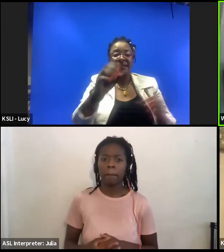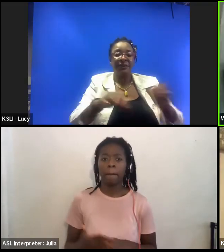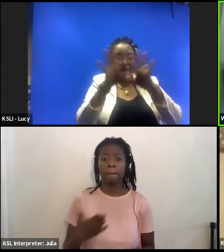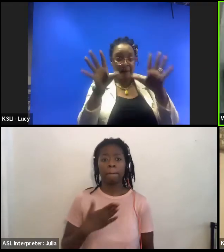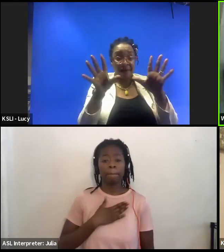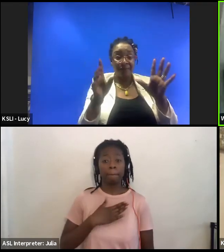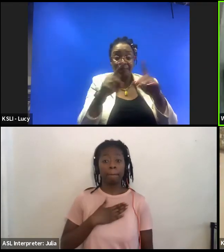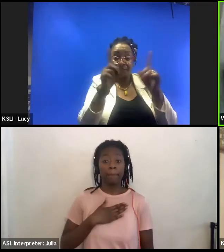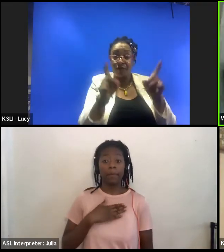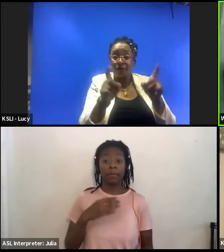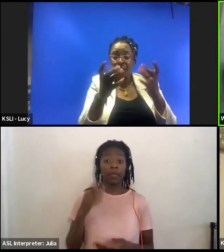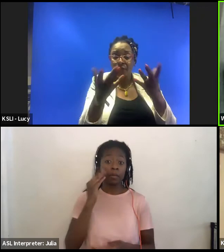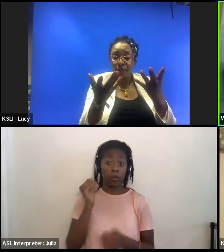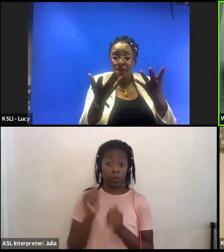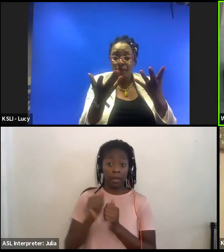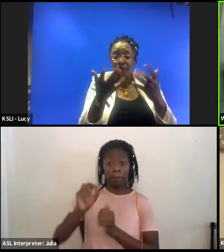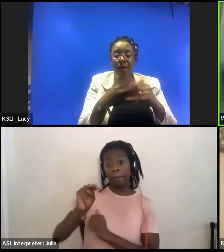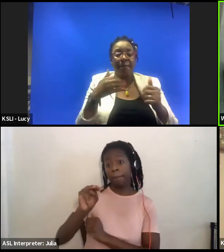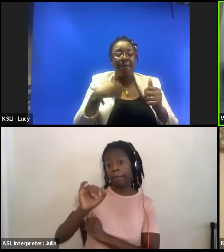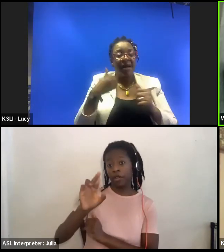with Miriam Kadzitu as producer,